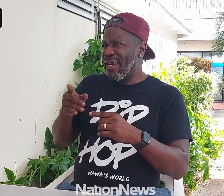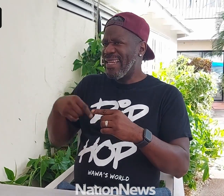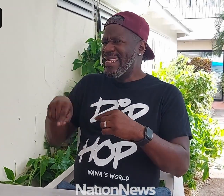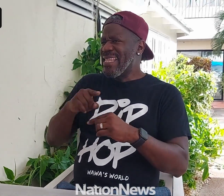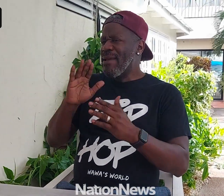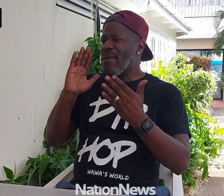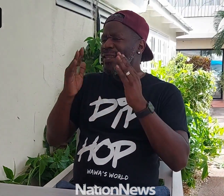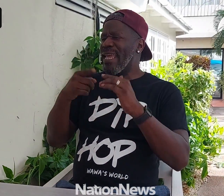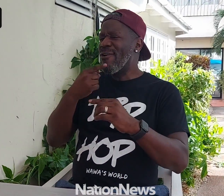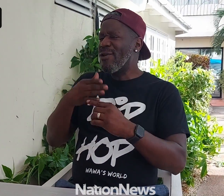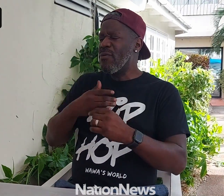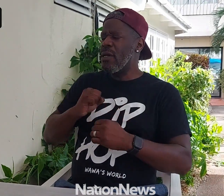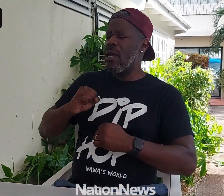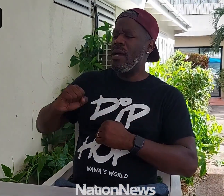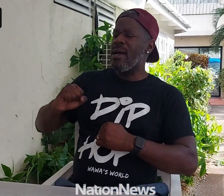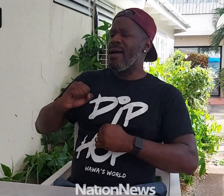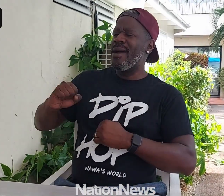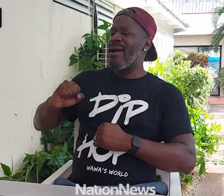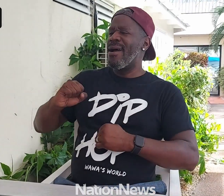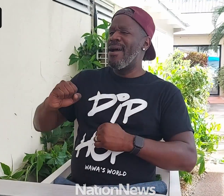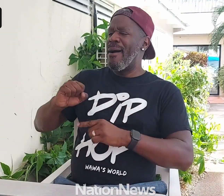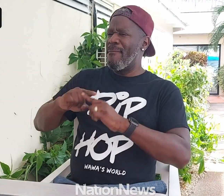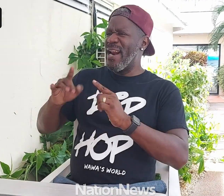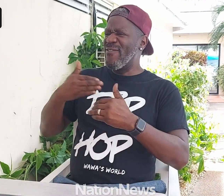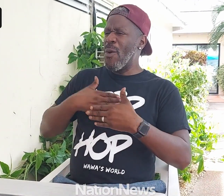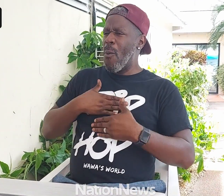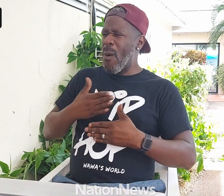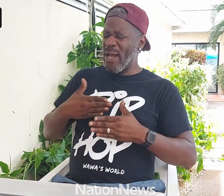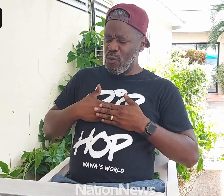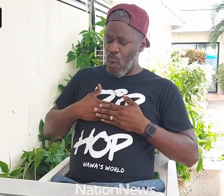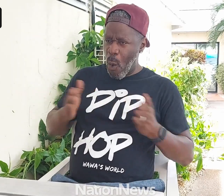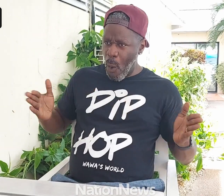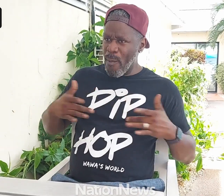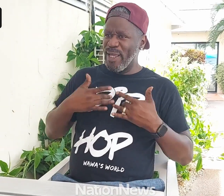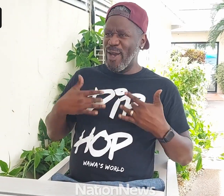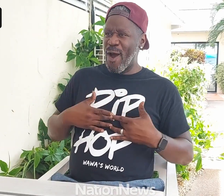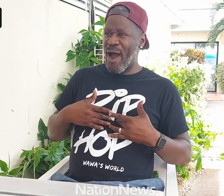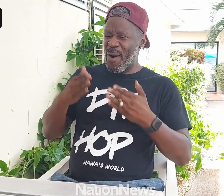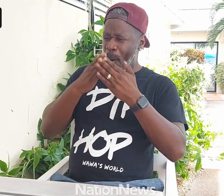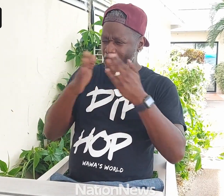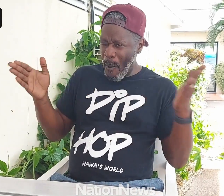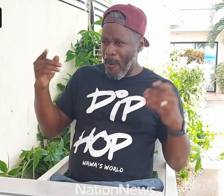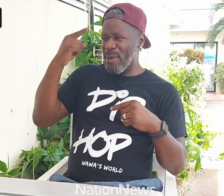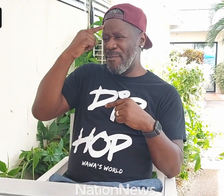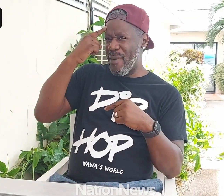many things that they're capable of that we are capable of but if the hearing Community